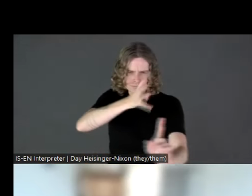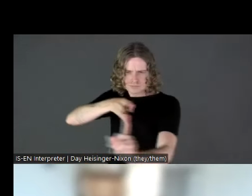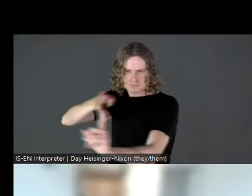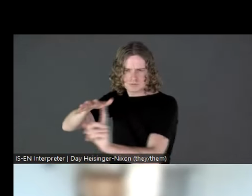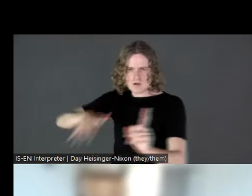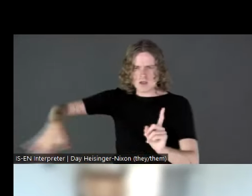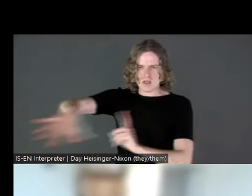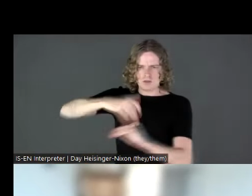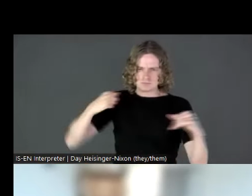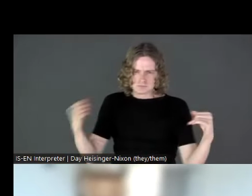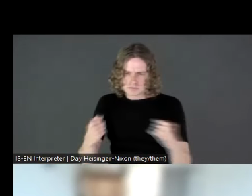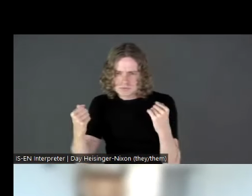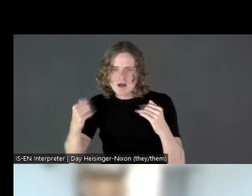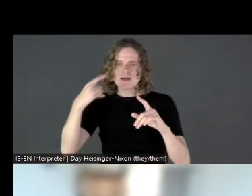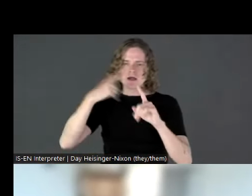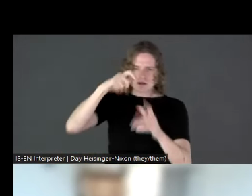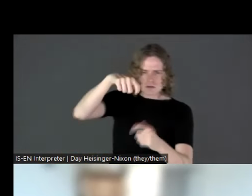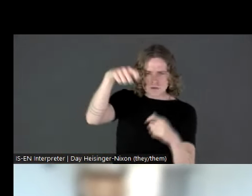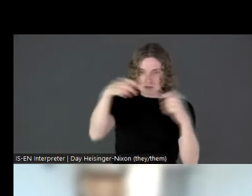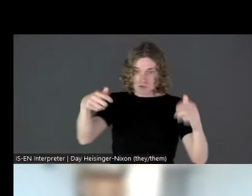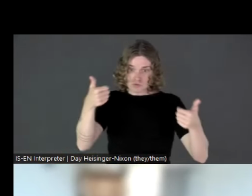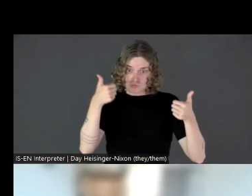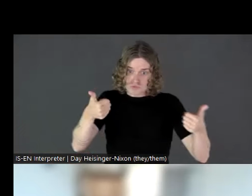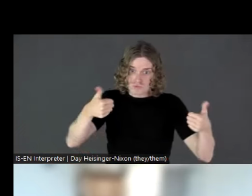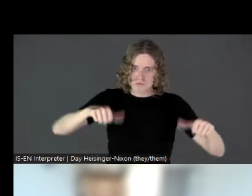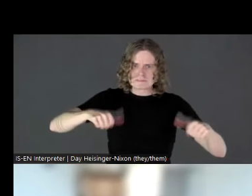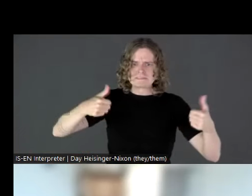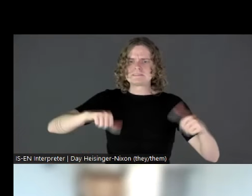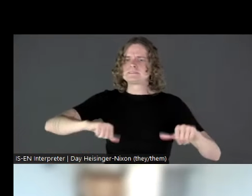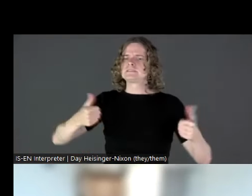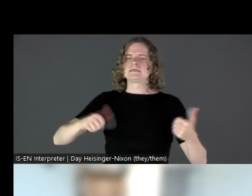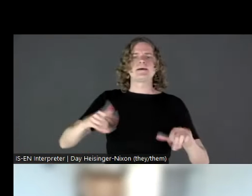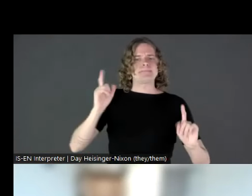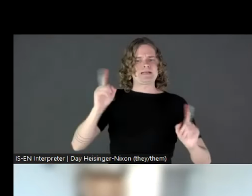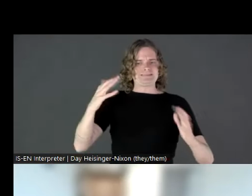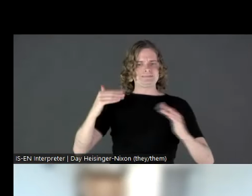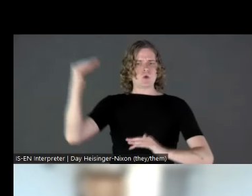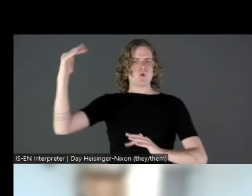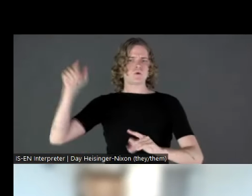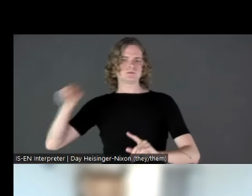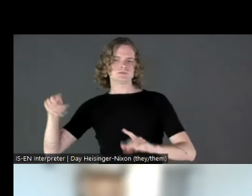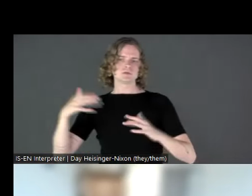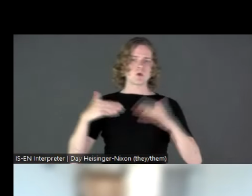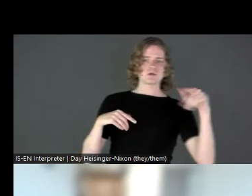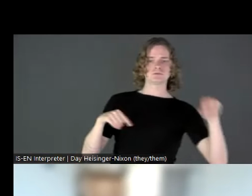It also is a live toolkit. So we constantly updating based on feedback that we get. We're